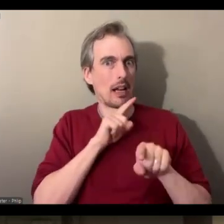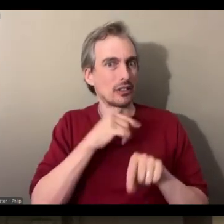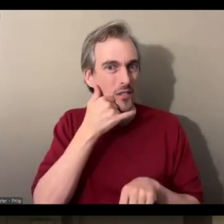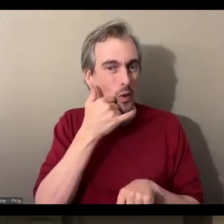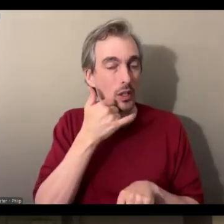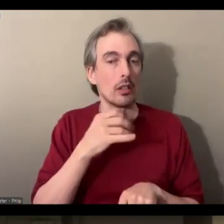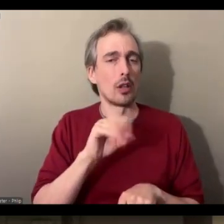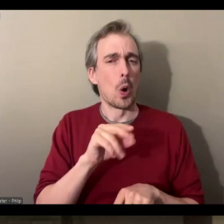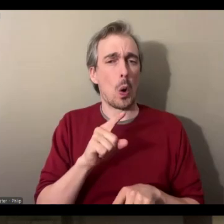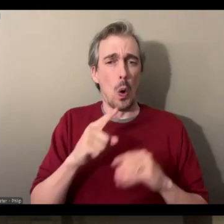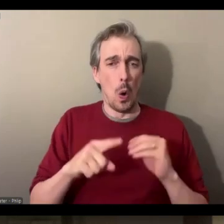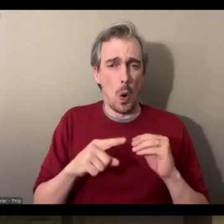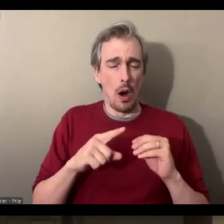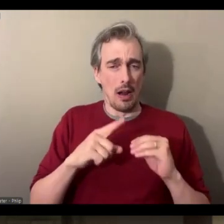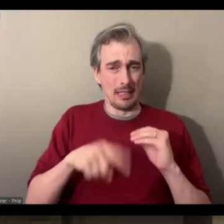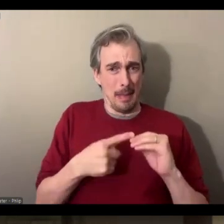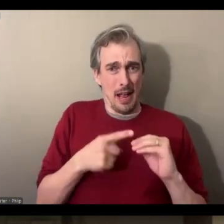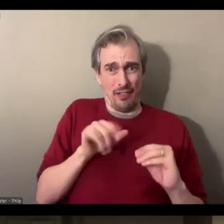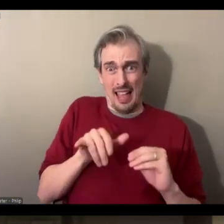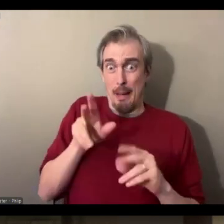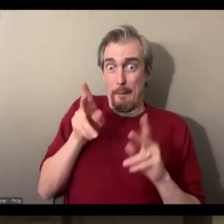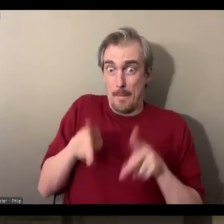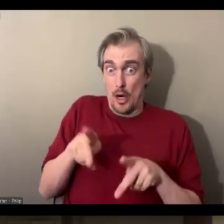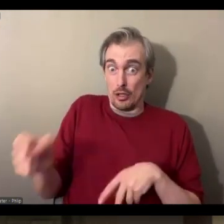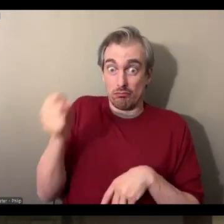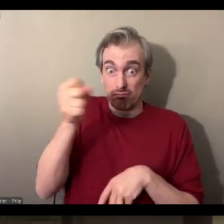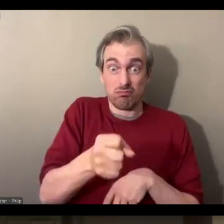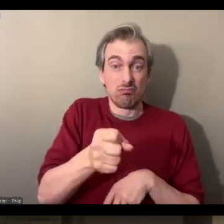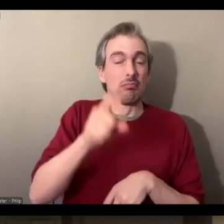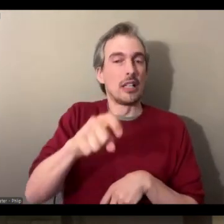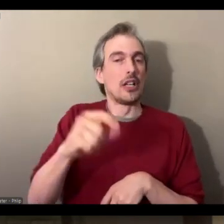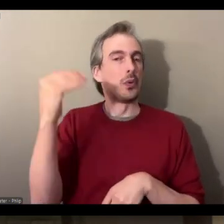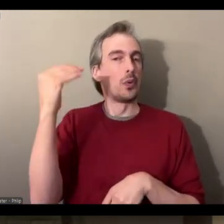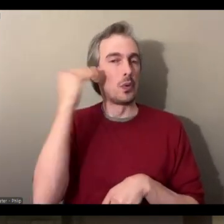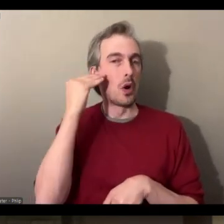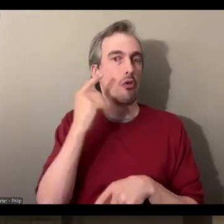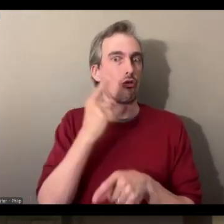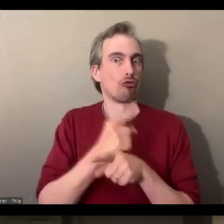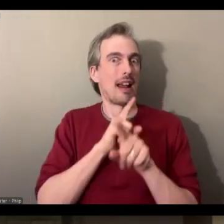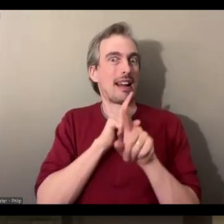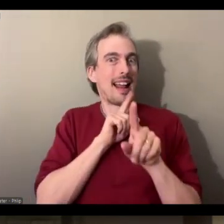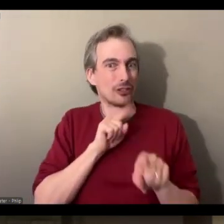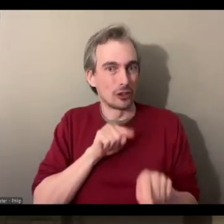What's the number? What hours can I call? Give them the information that they need at the stage